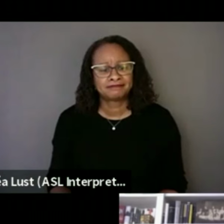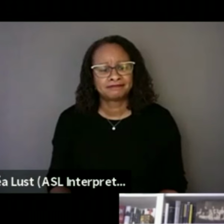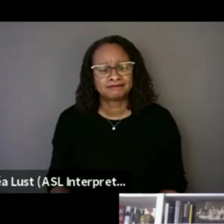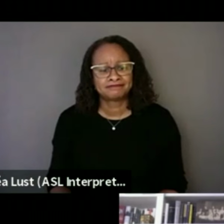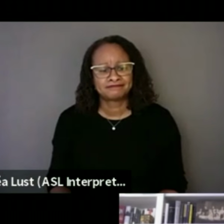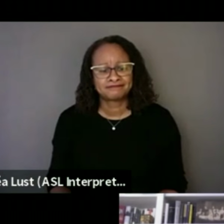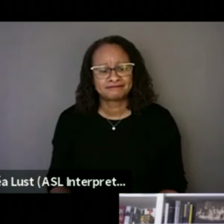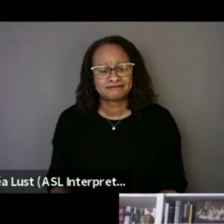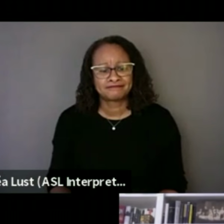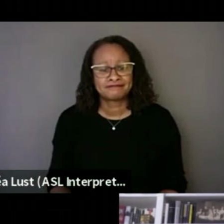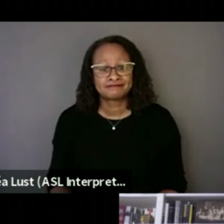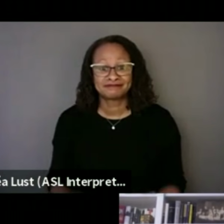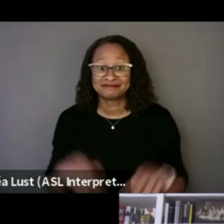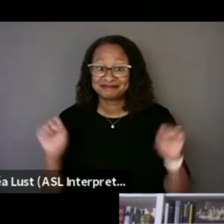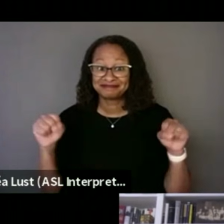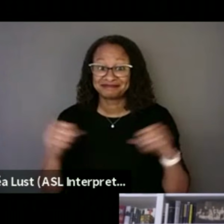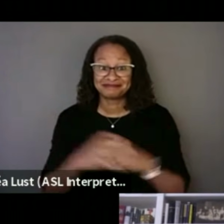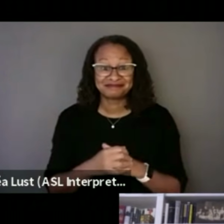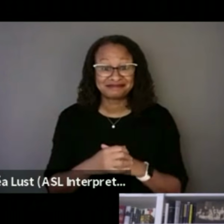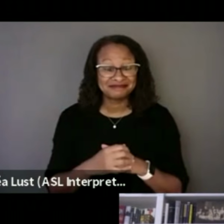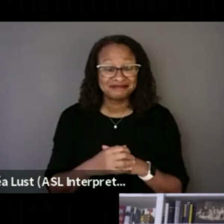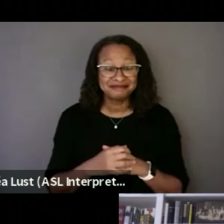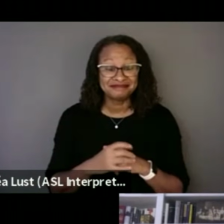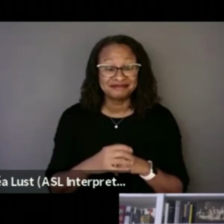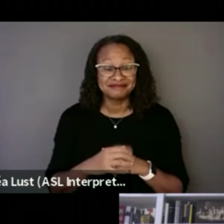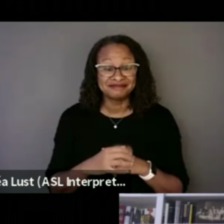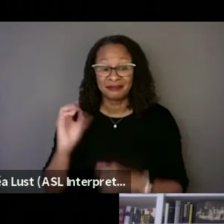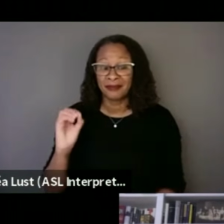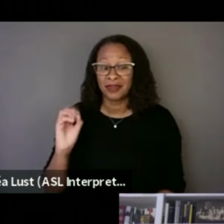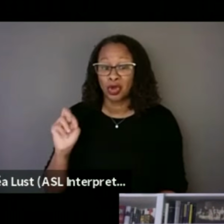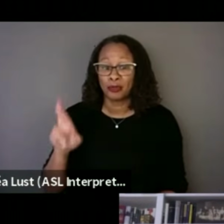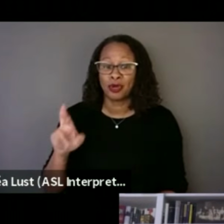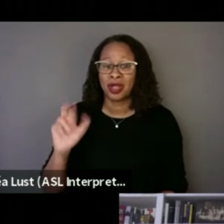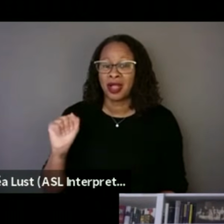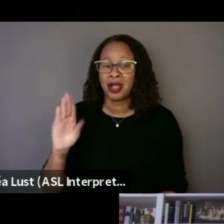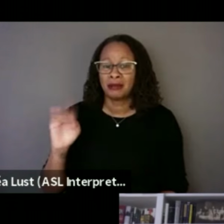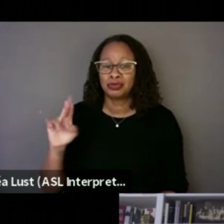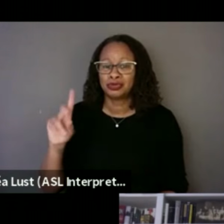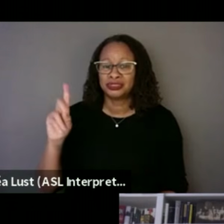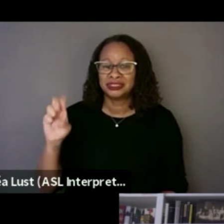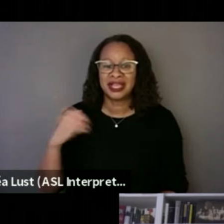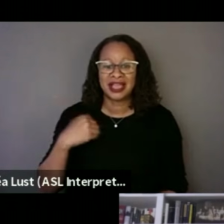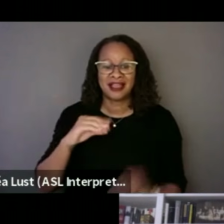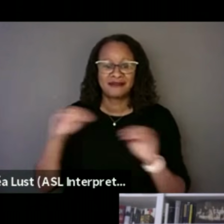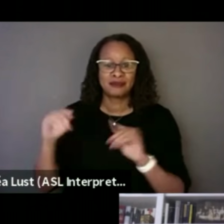Shall I? Sure, well Omar and Abudi have moved to Houston.